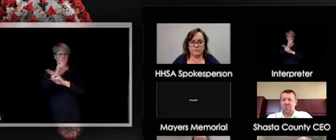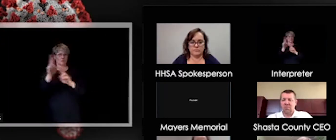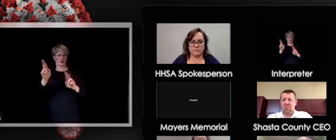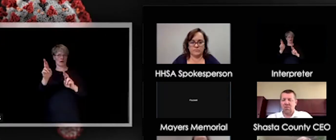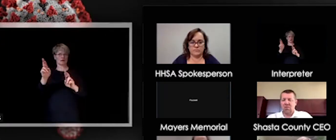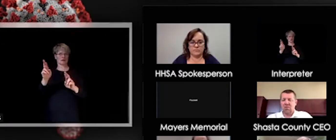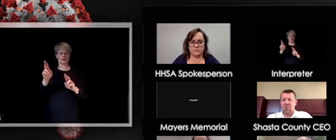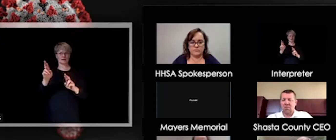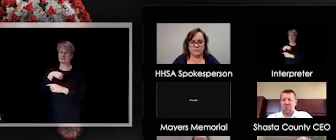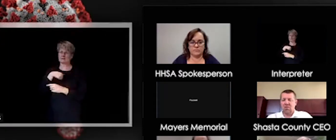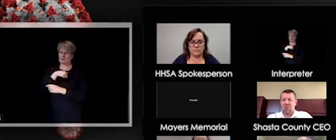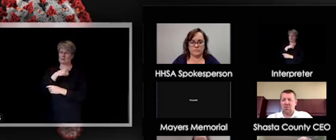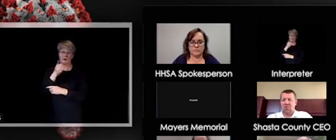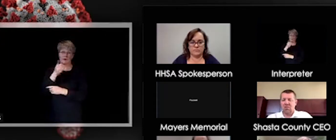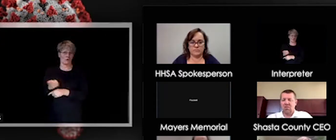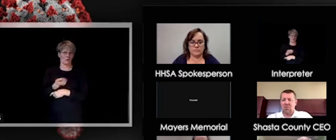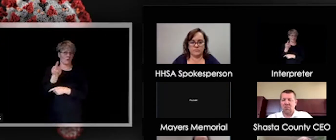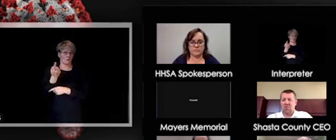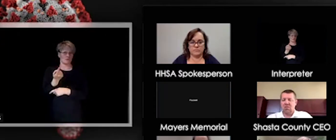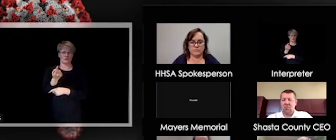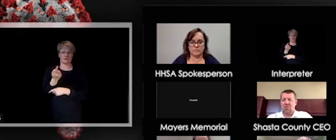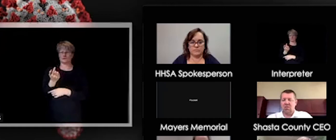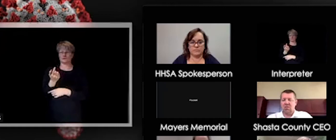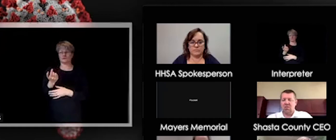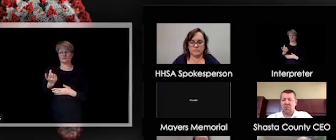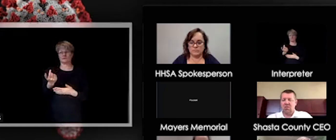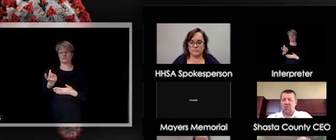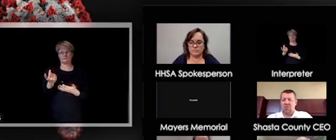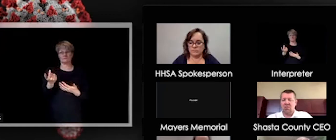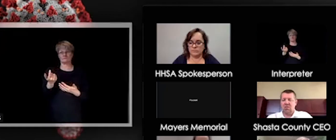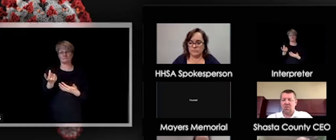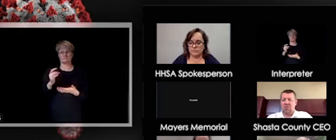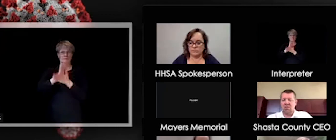like we’re having now. At some point, something’s going to happen, and that’s why we need